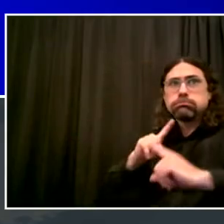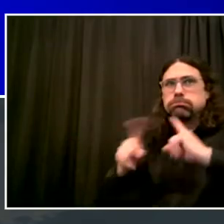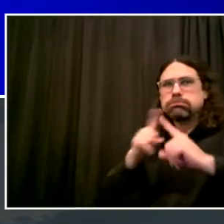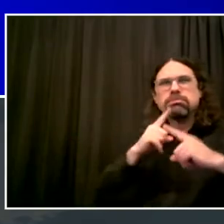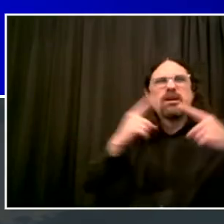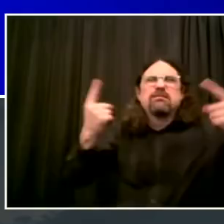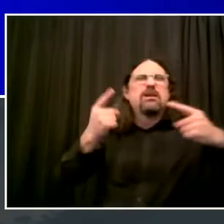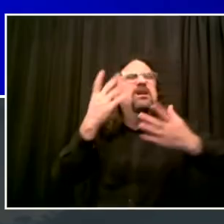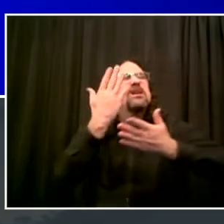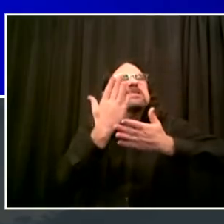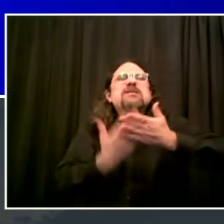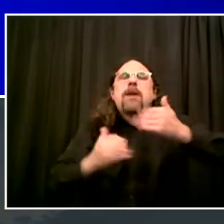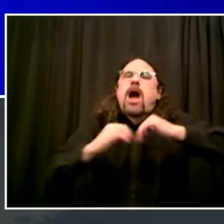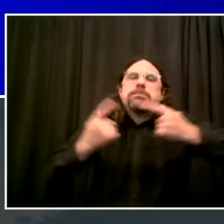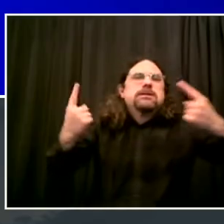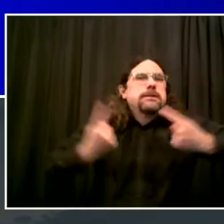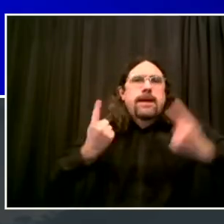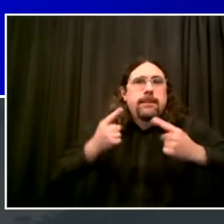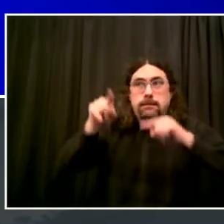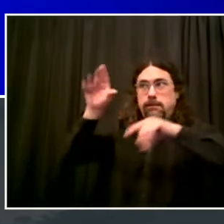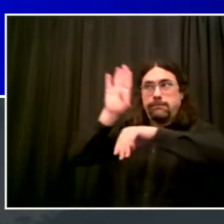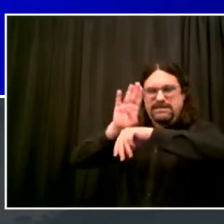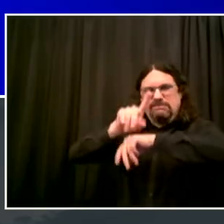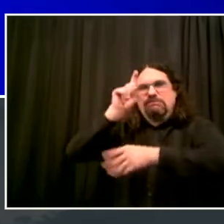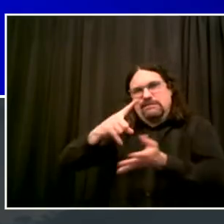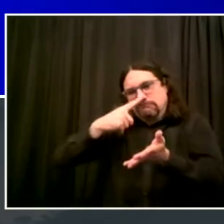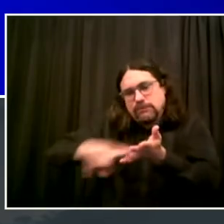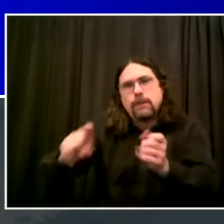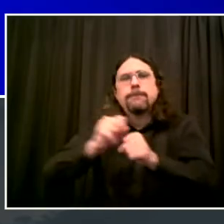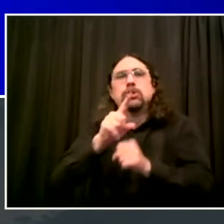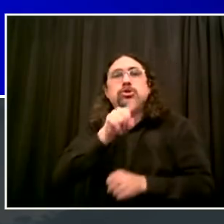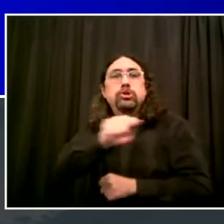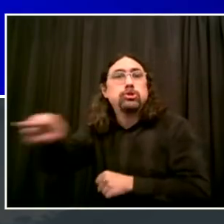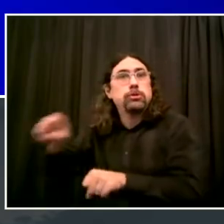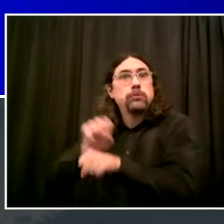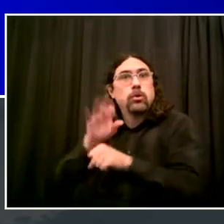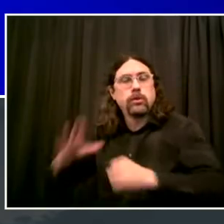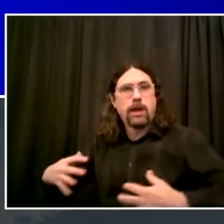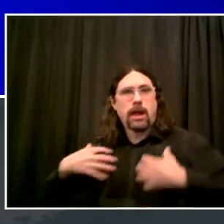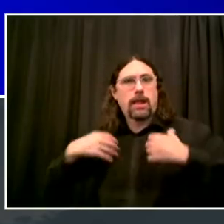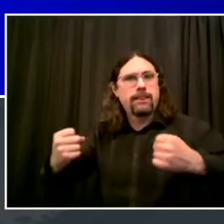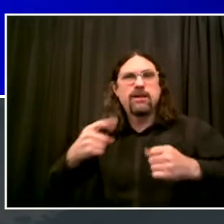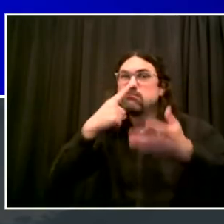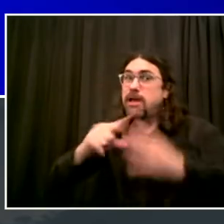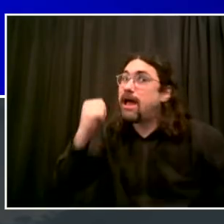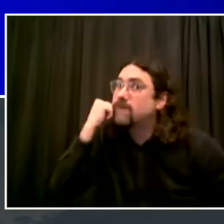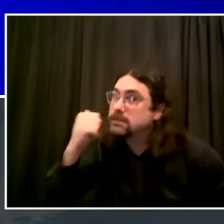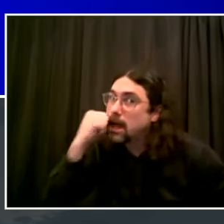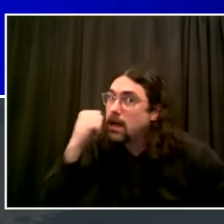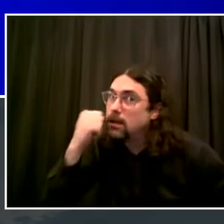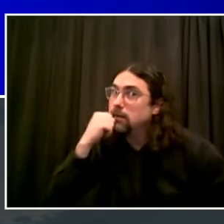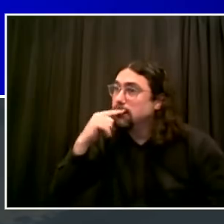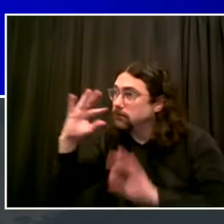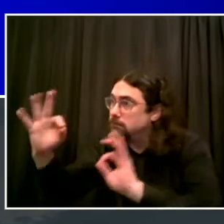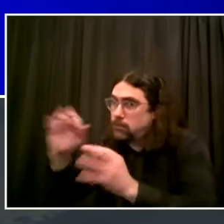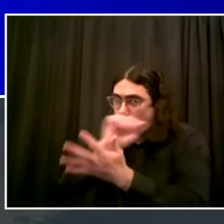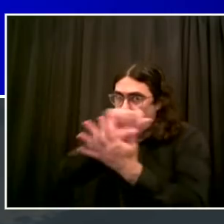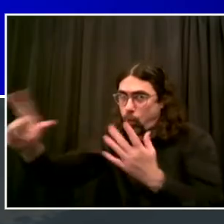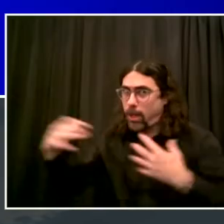THAT PEOPLE FILL OUT EACH MORNING TO TALK ABOUT THEIR SITUATION TO SEE IF THERE IS ANYTHING SYMPTOMATIC AND